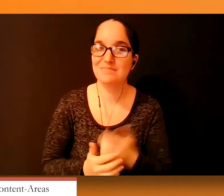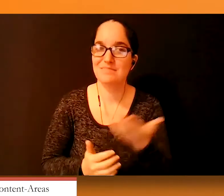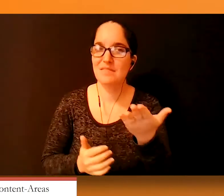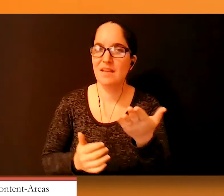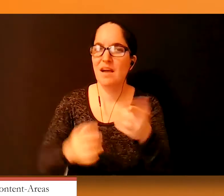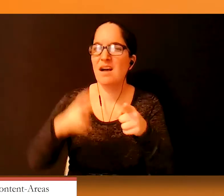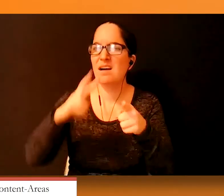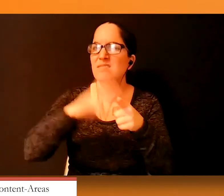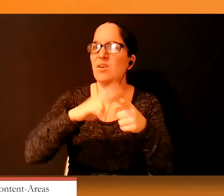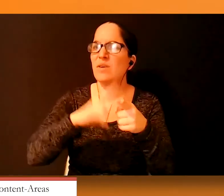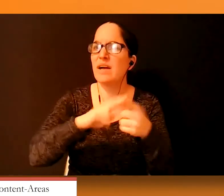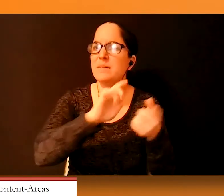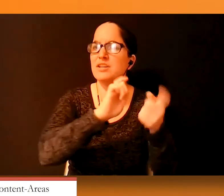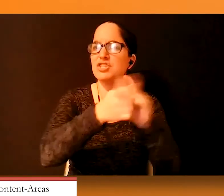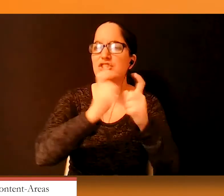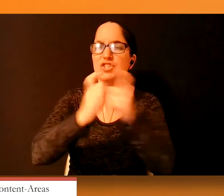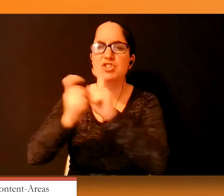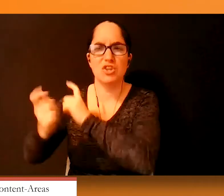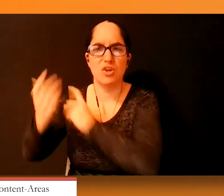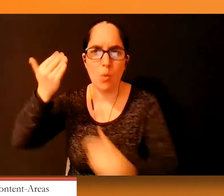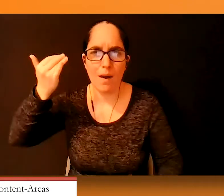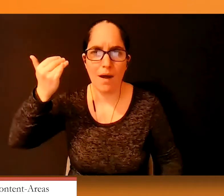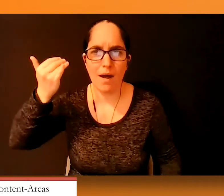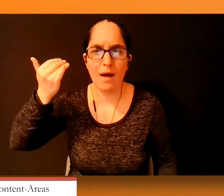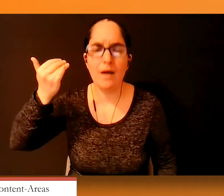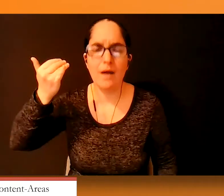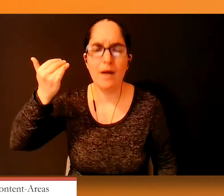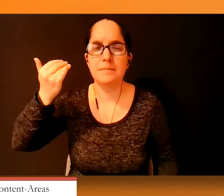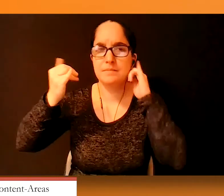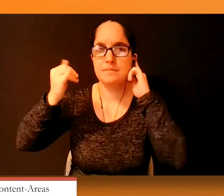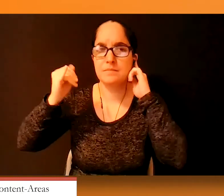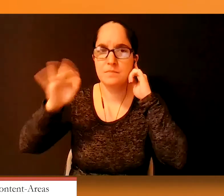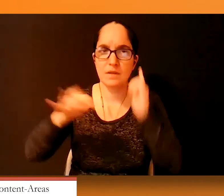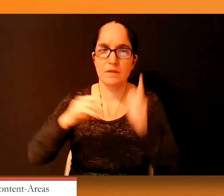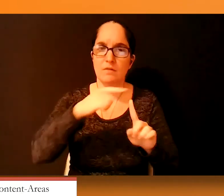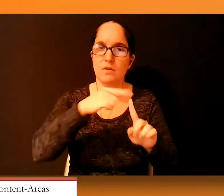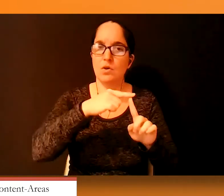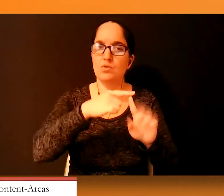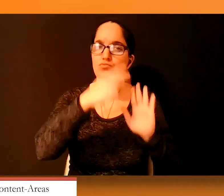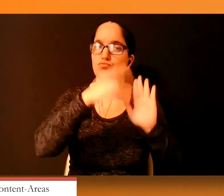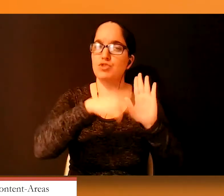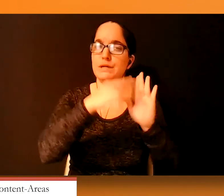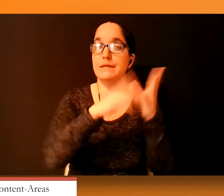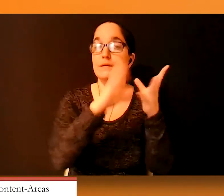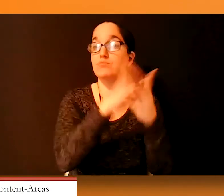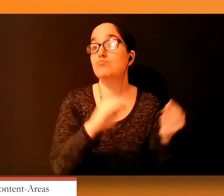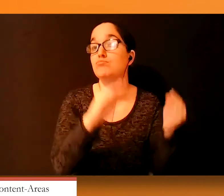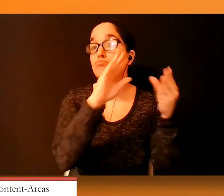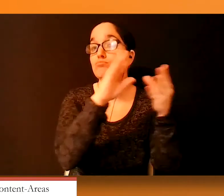why does vocabulary change? When we go from reading narrative or stories